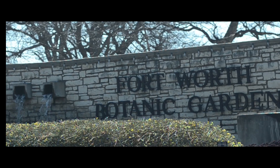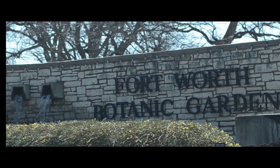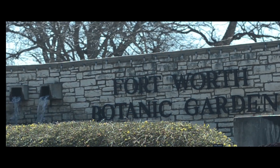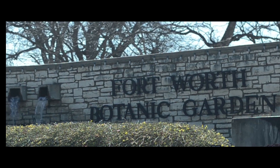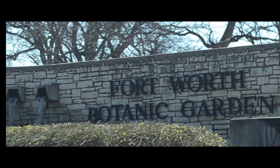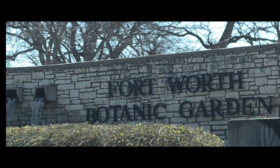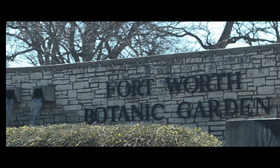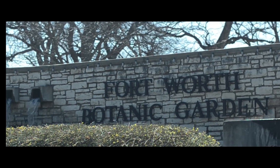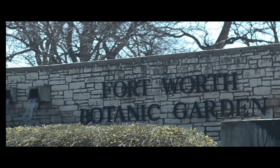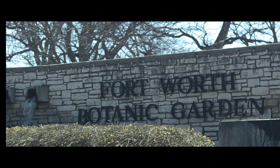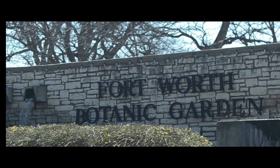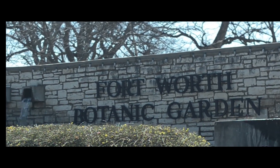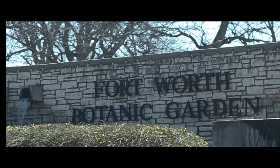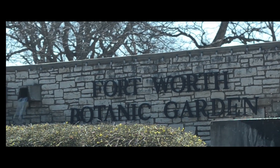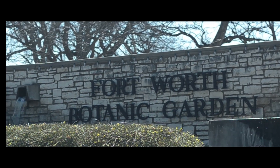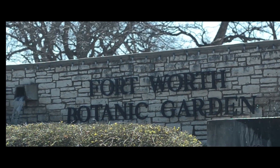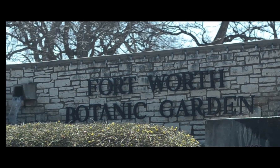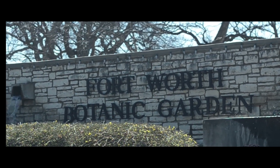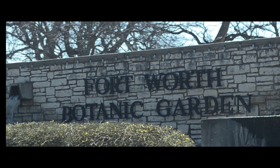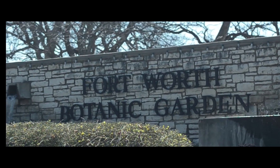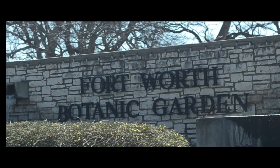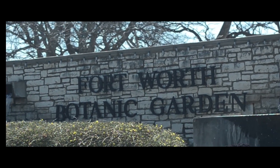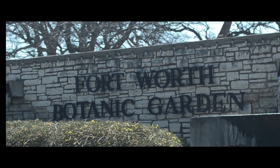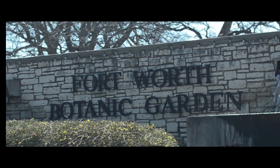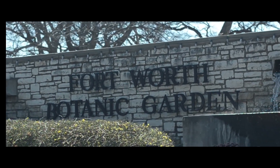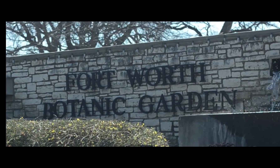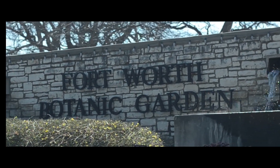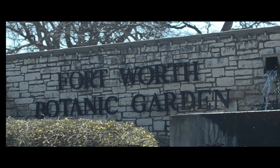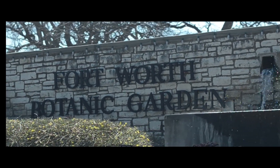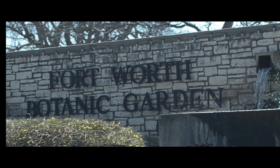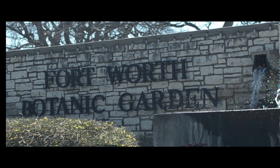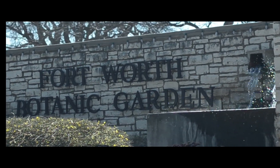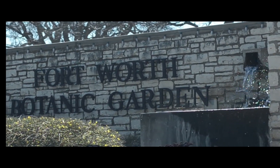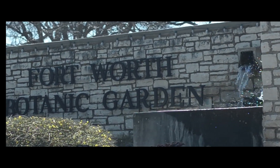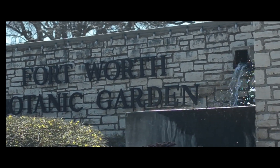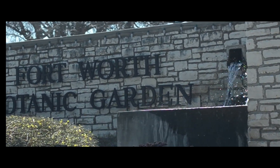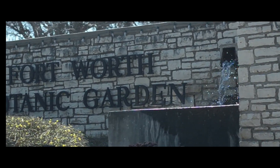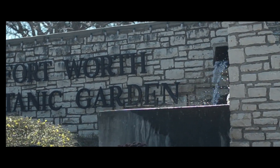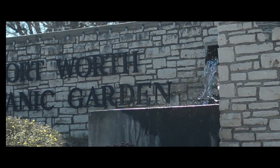[Camera pans a stone wall with "Fort Worth Botanic Garden". Small waterfall and bush in the front.]